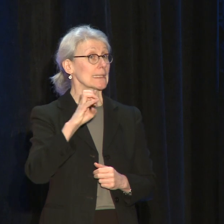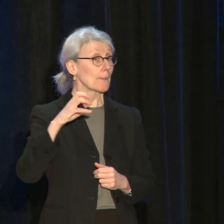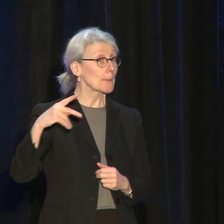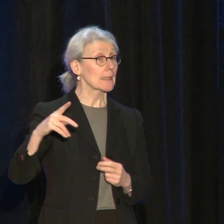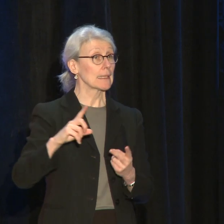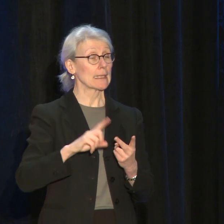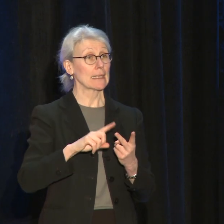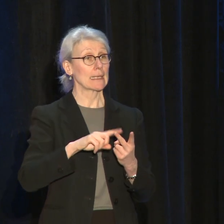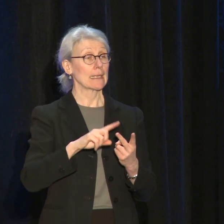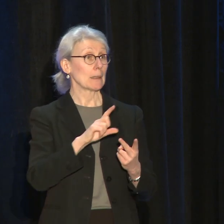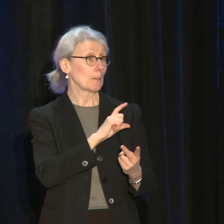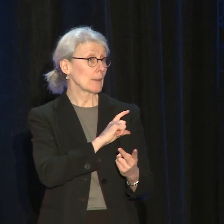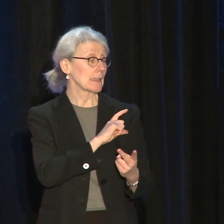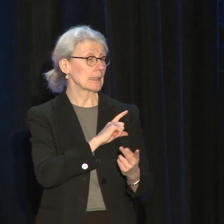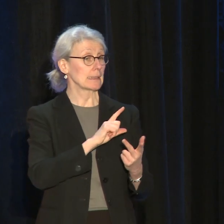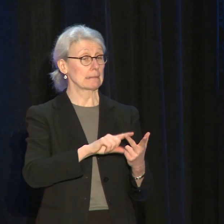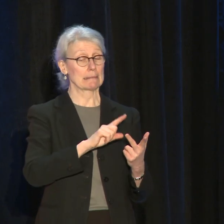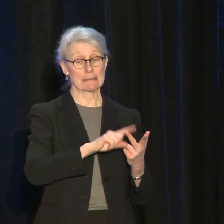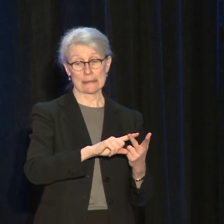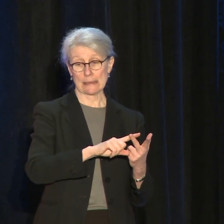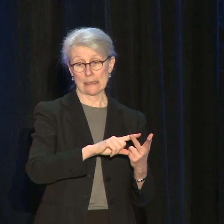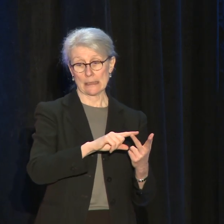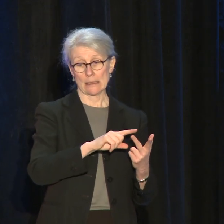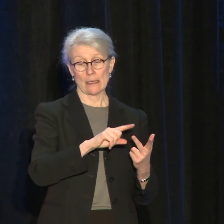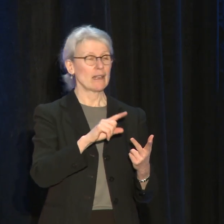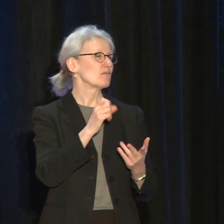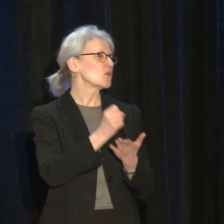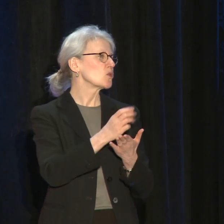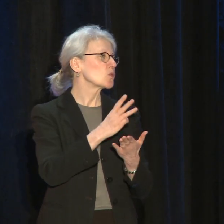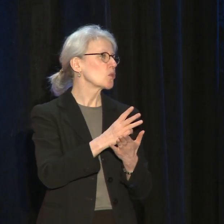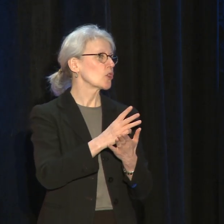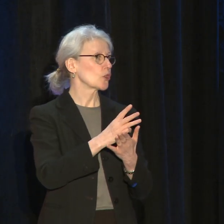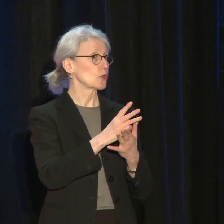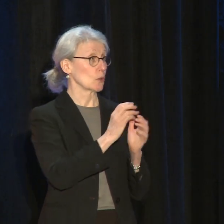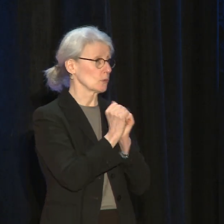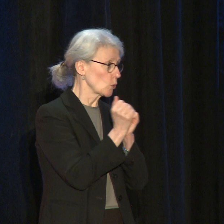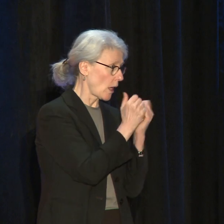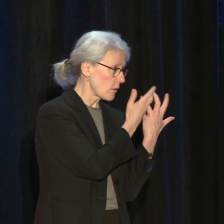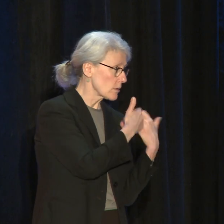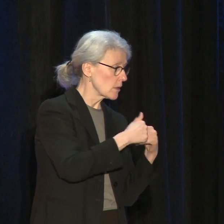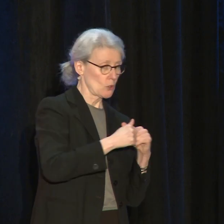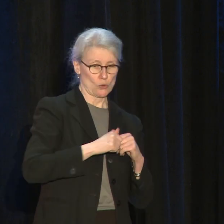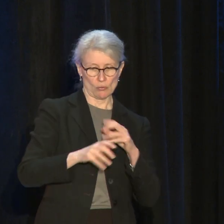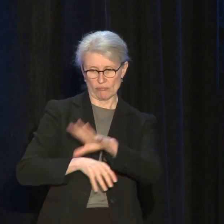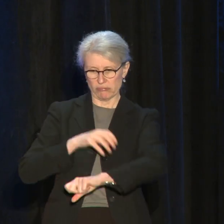and case workers, working together to steal children from Indigenous families.